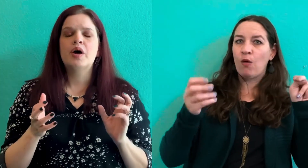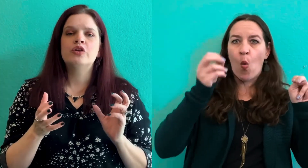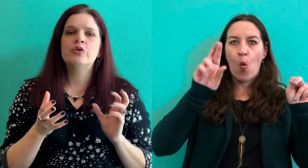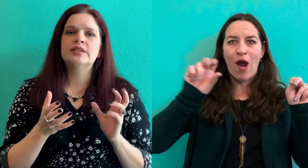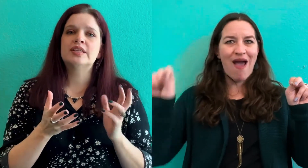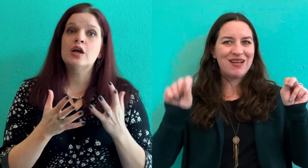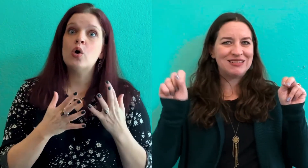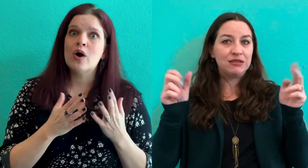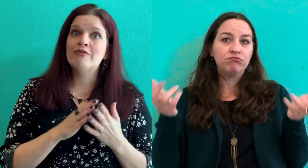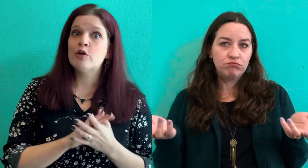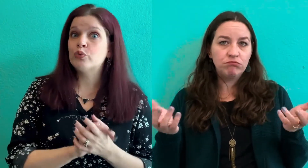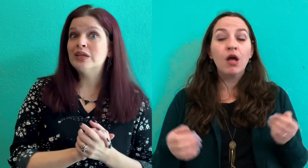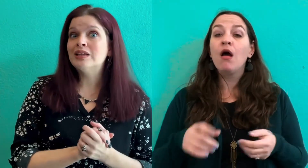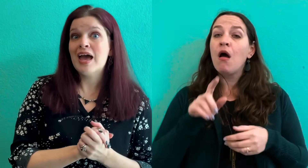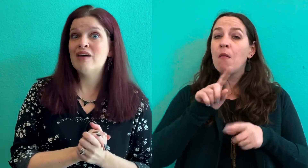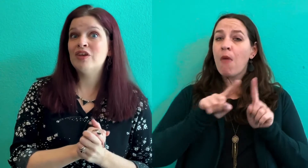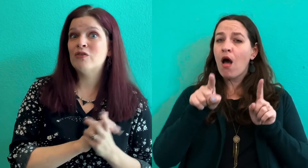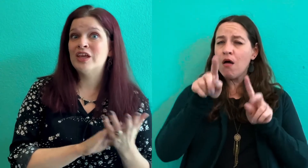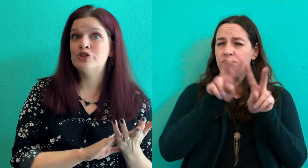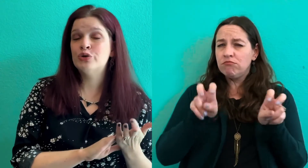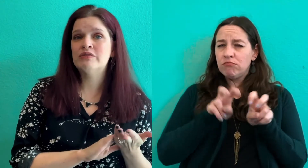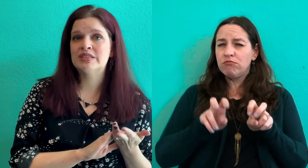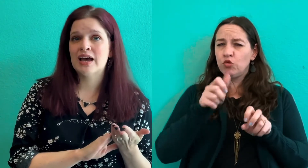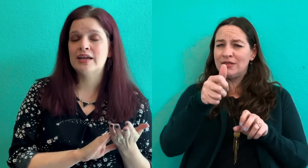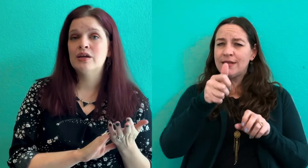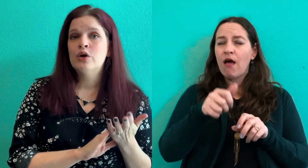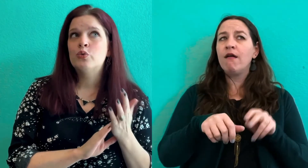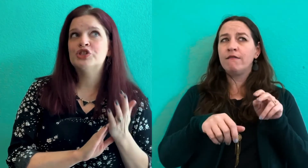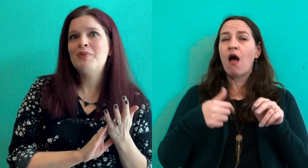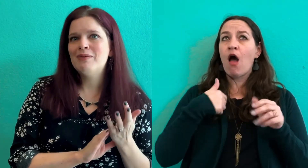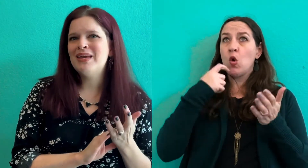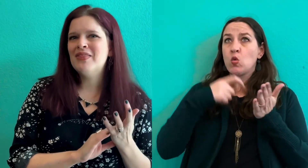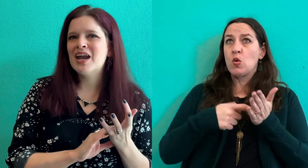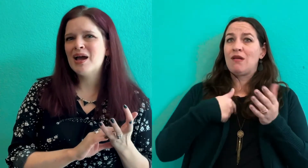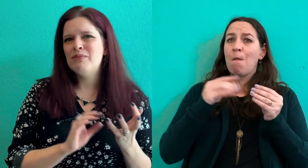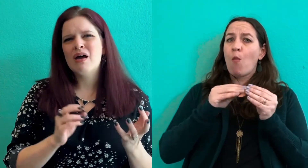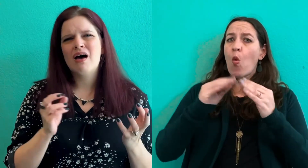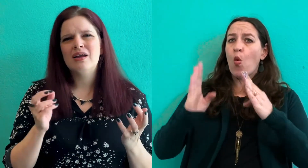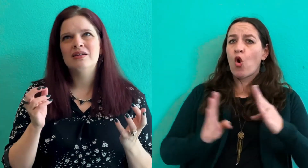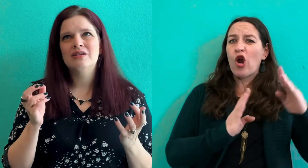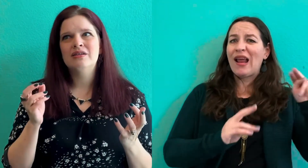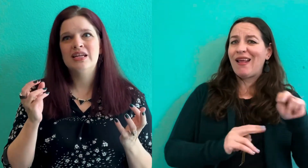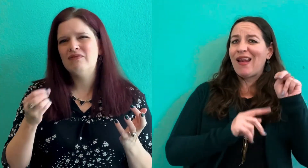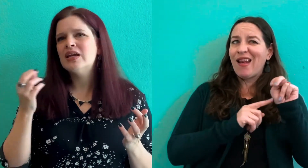But you can say, oh, I felt really heavy on the intuitive side, which may mean that I'm not giving